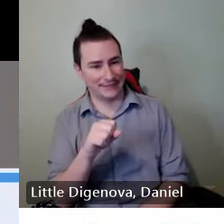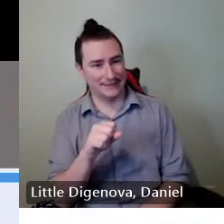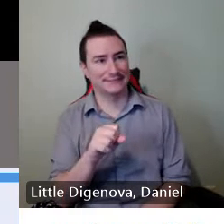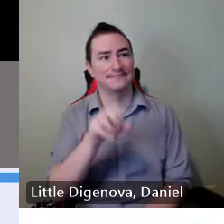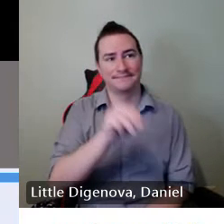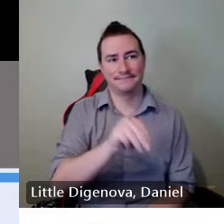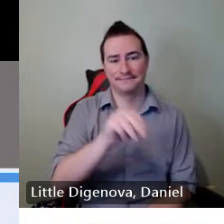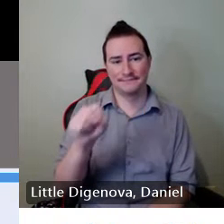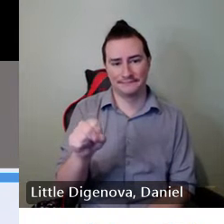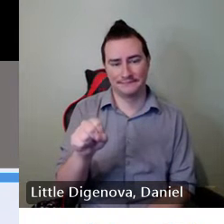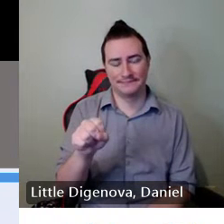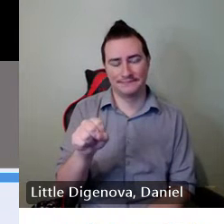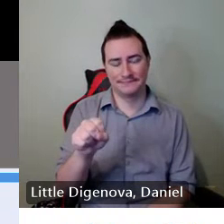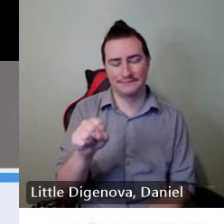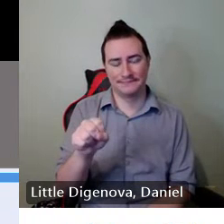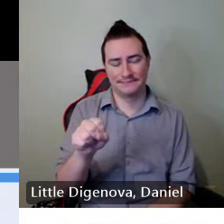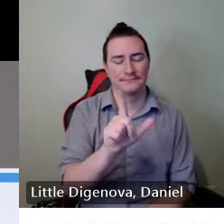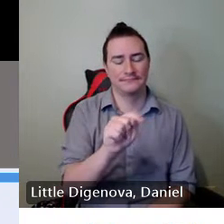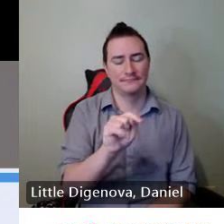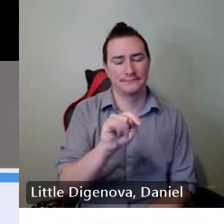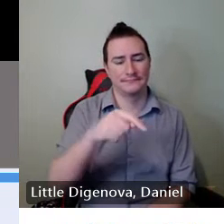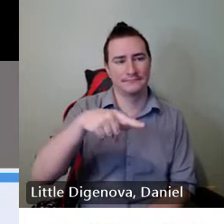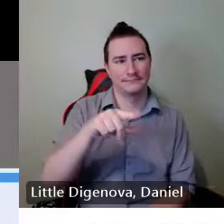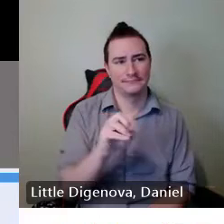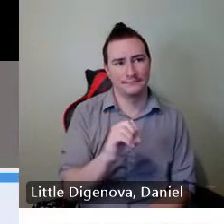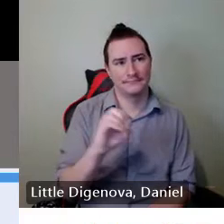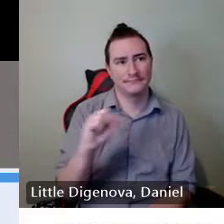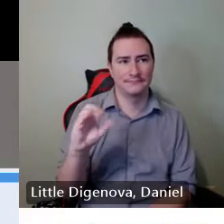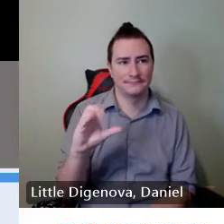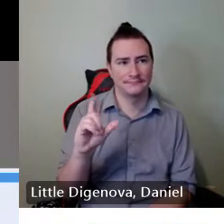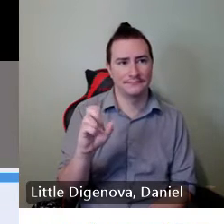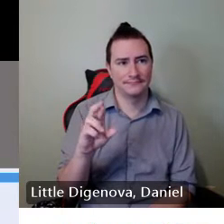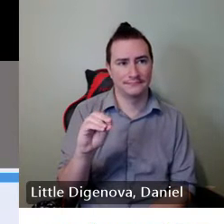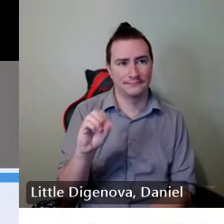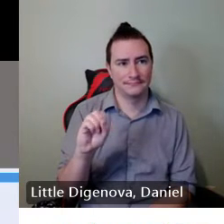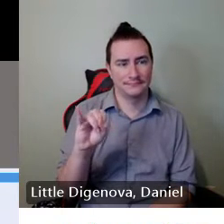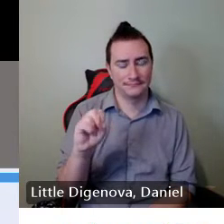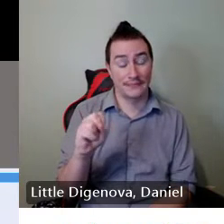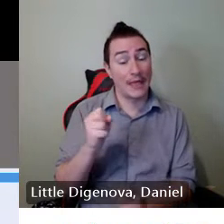condition that impacts the central nervous system, which includes the brain and spinal cord.